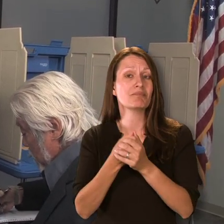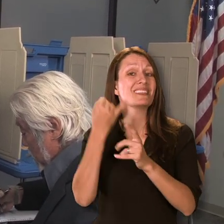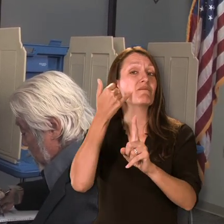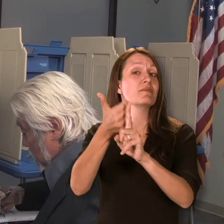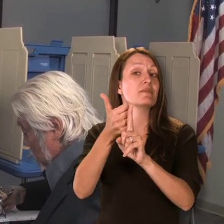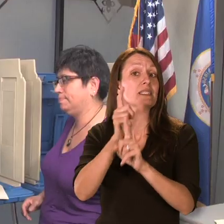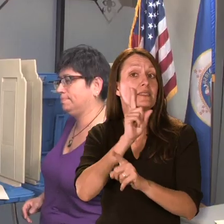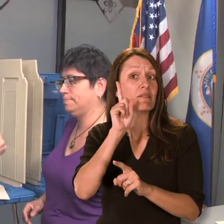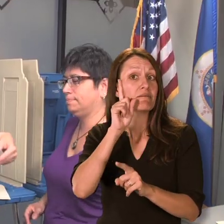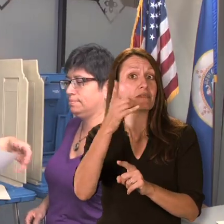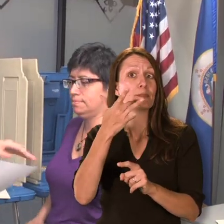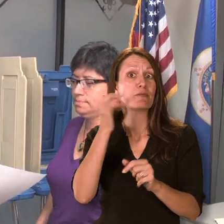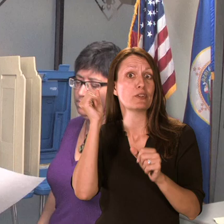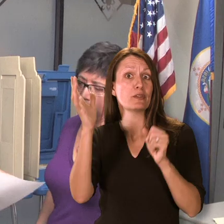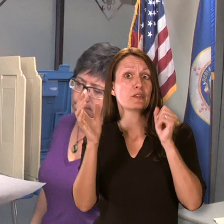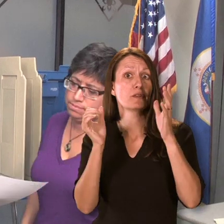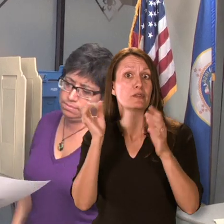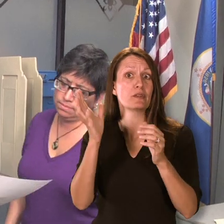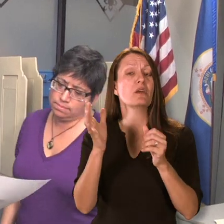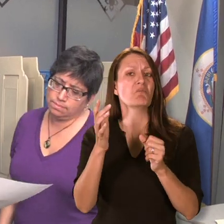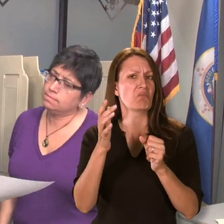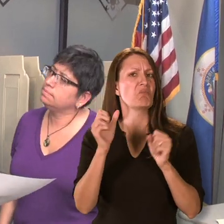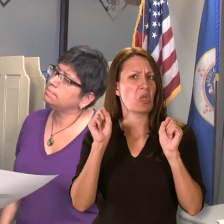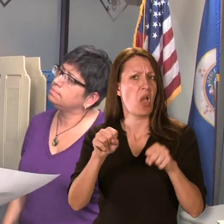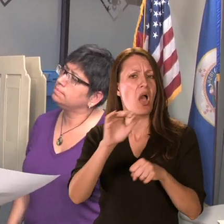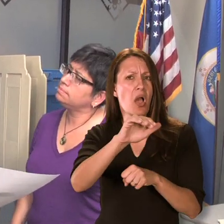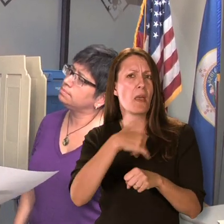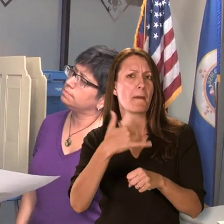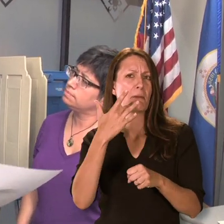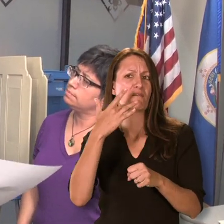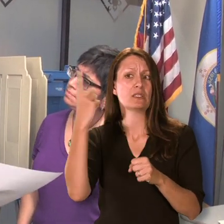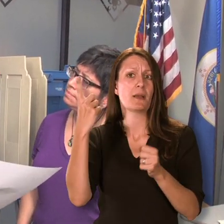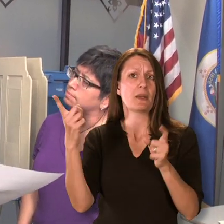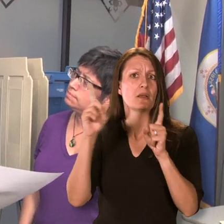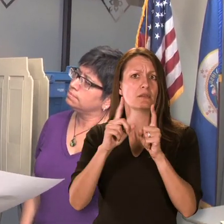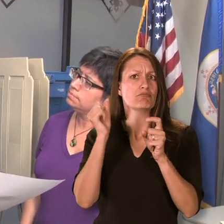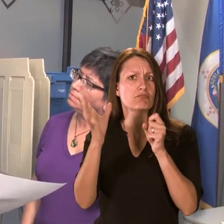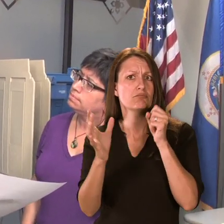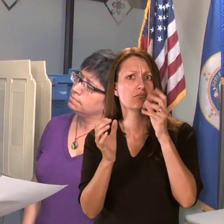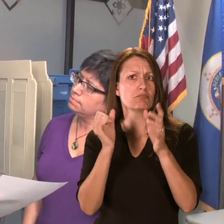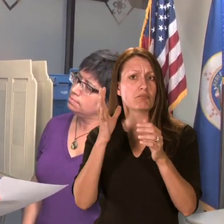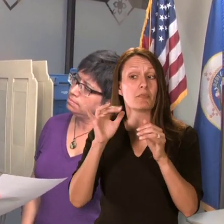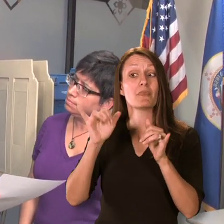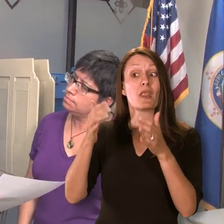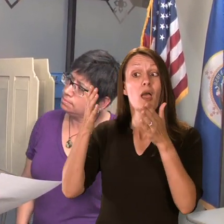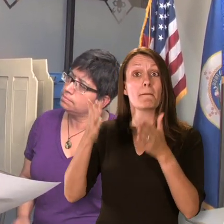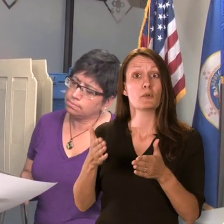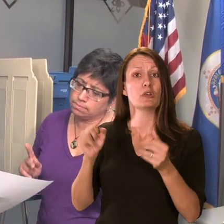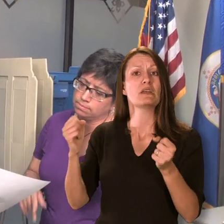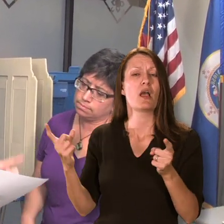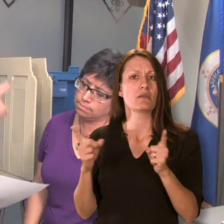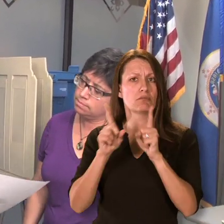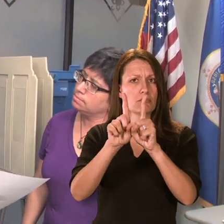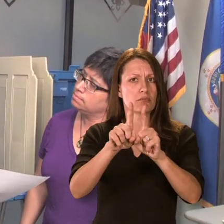If you are deaf and communicate in American Sign Language, you can arrange to have someone read the ballot to you.